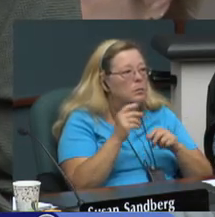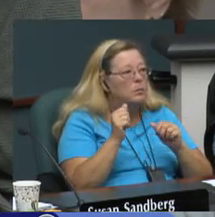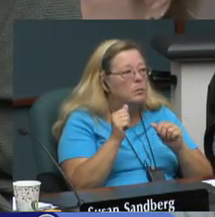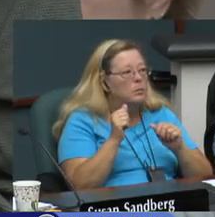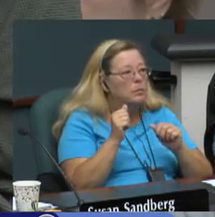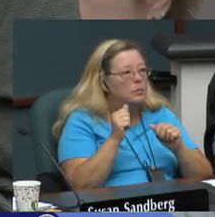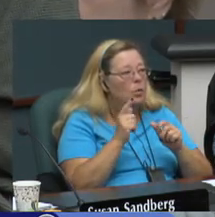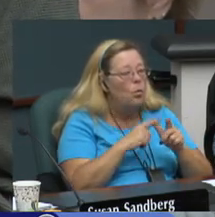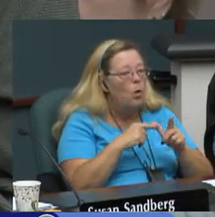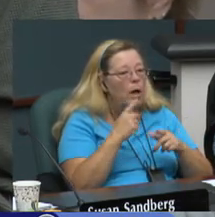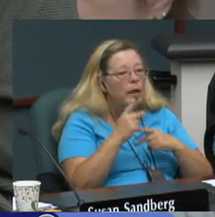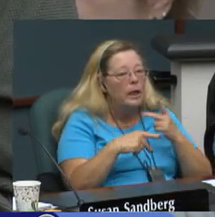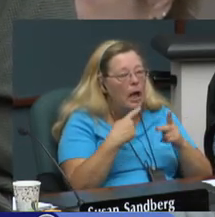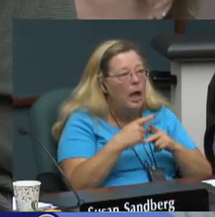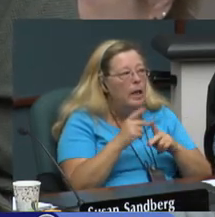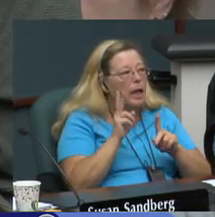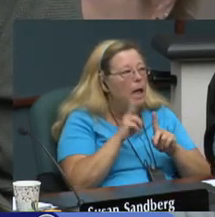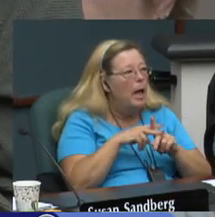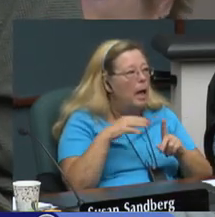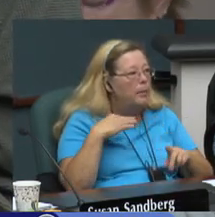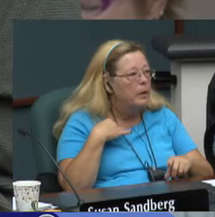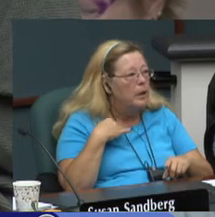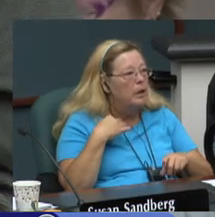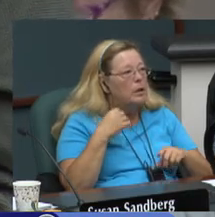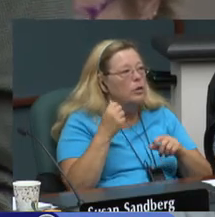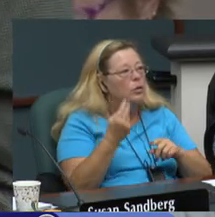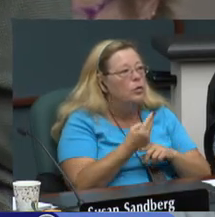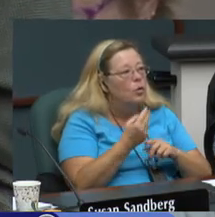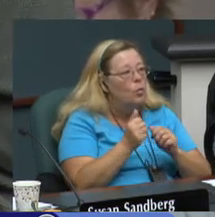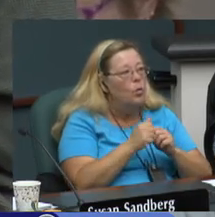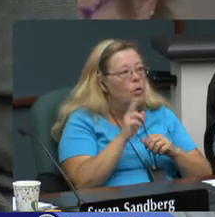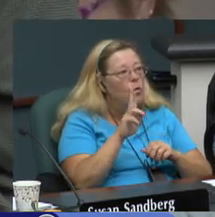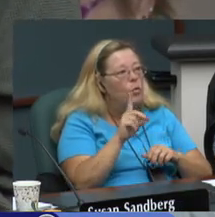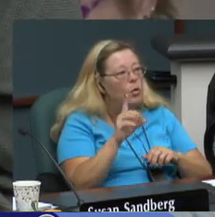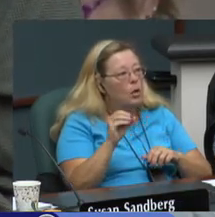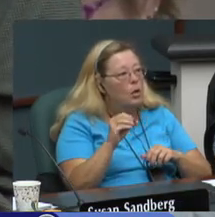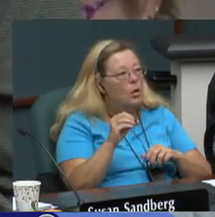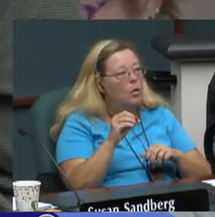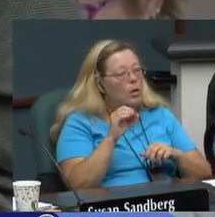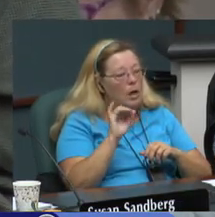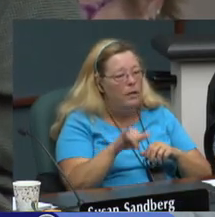application could be made with the you do be a place to codify it or is there